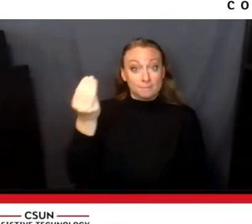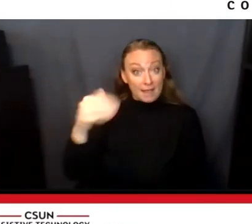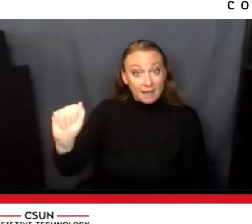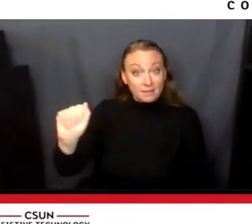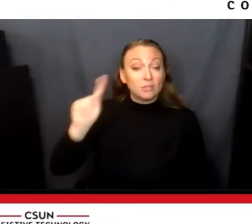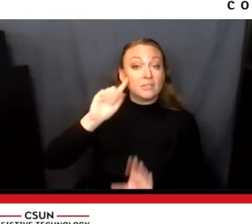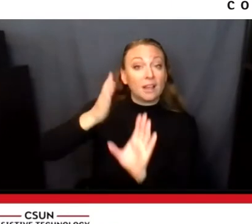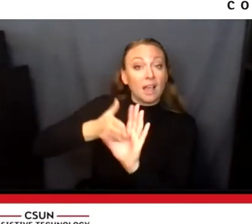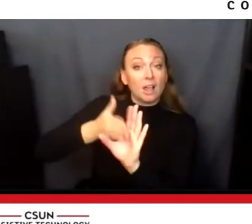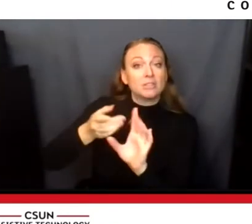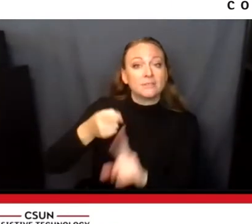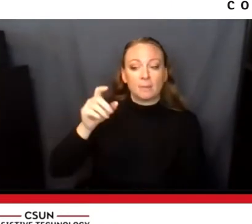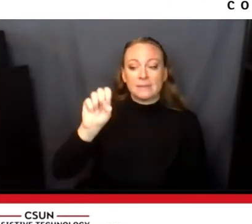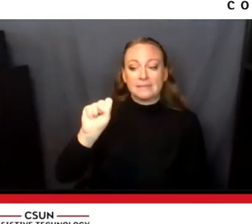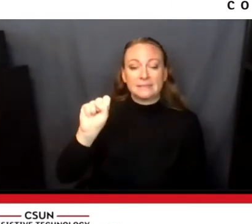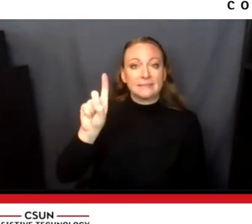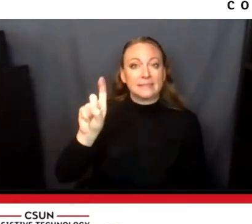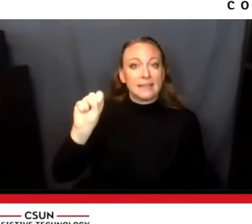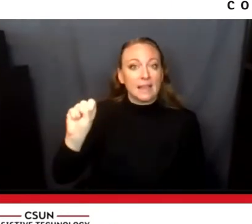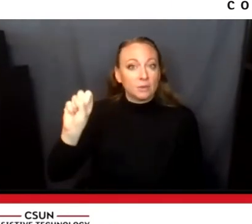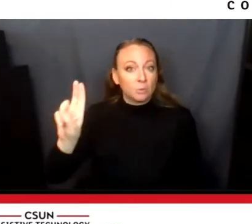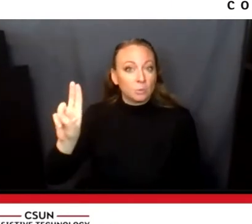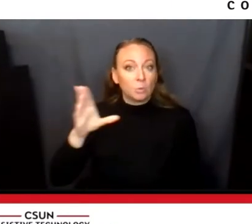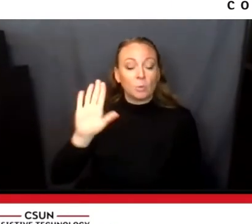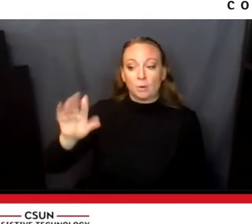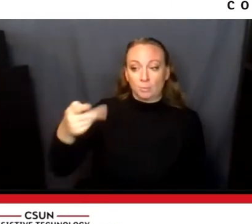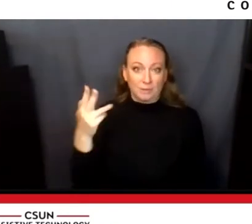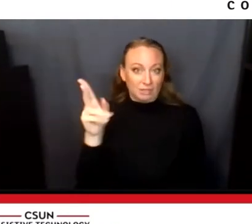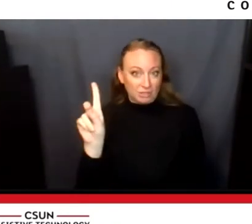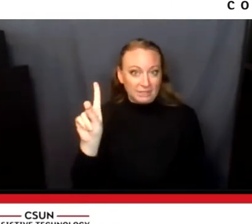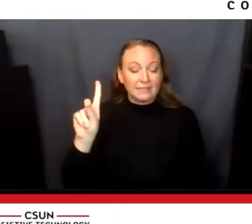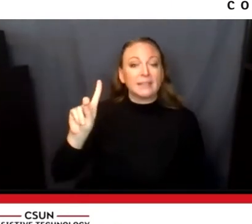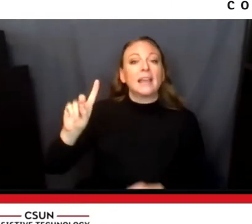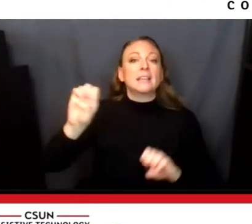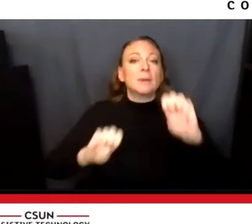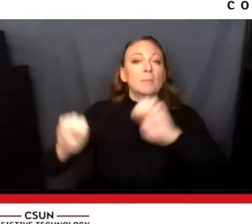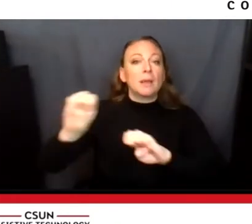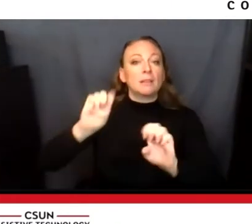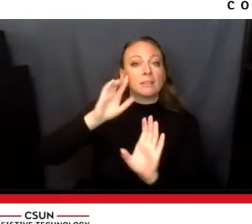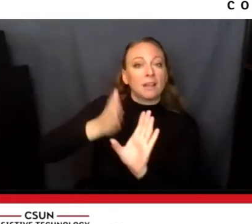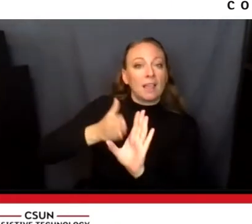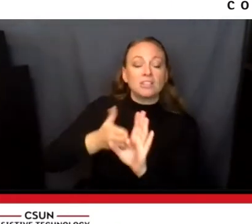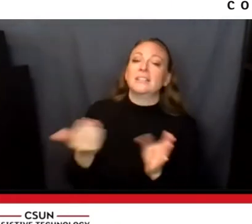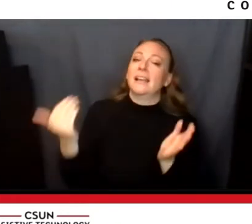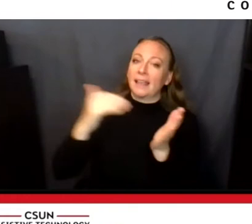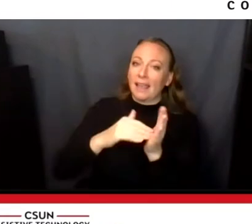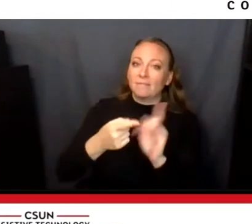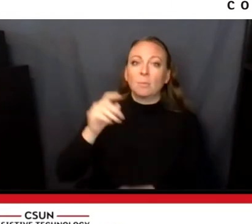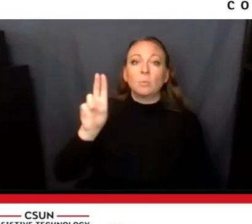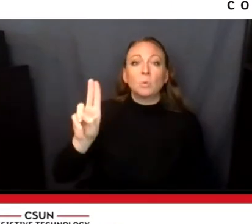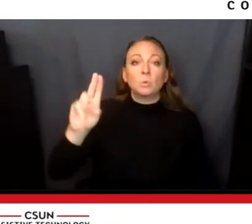from San Diego State and her PhD in experimental psychology again from UC San Diego.